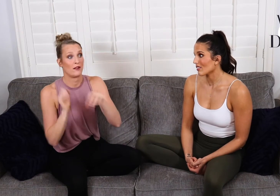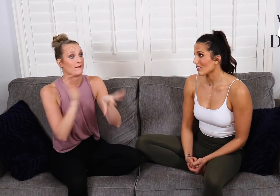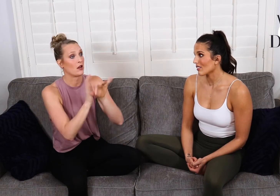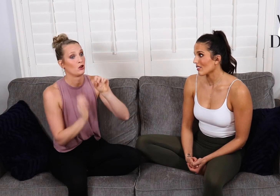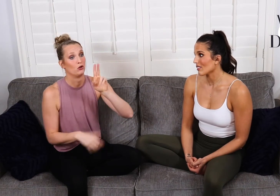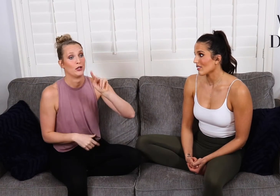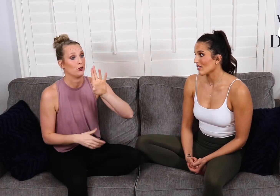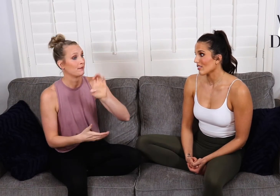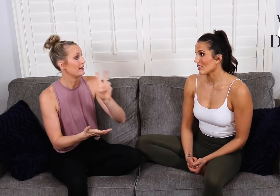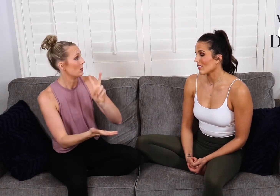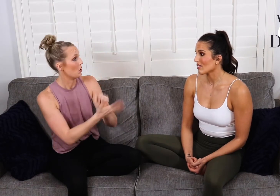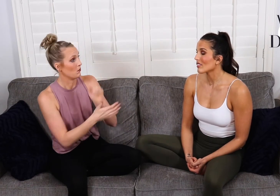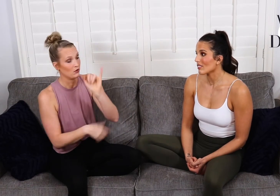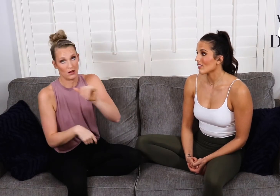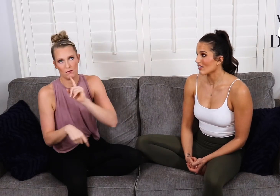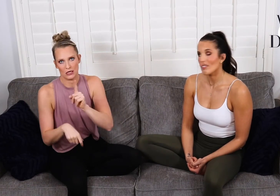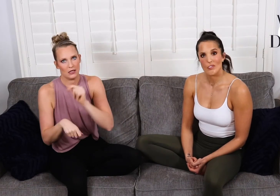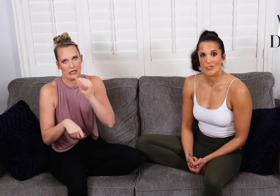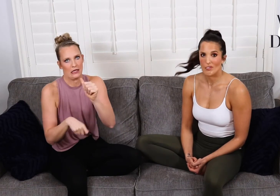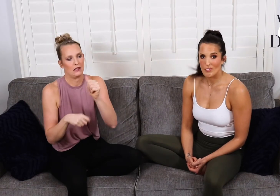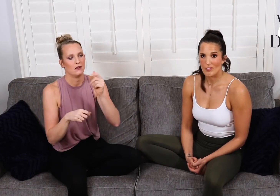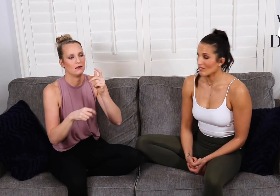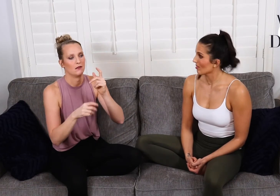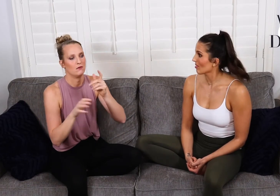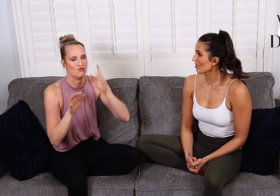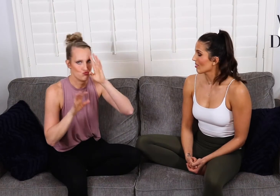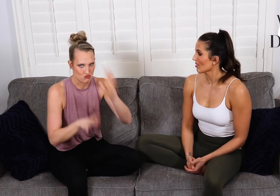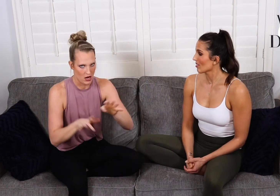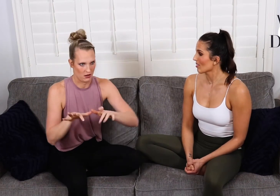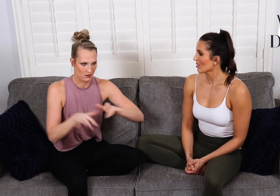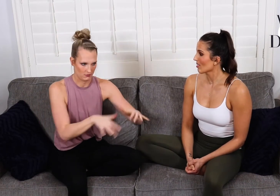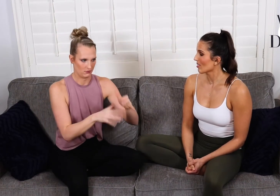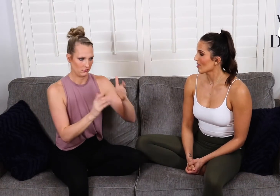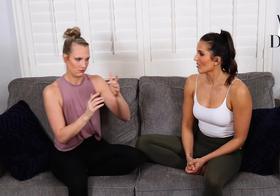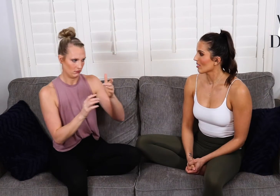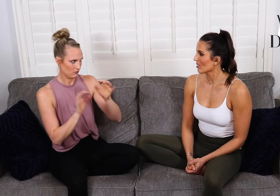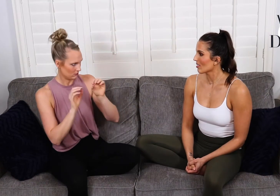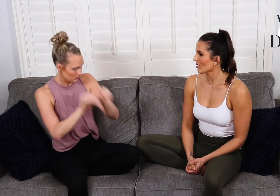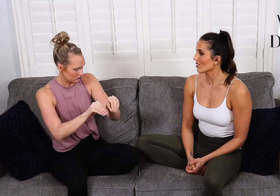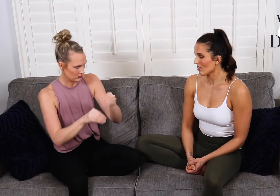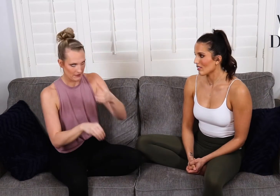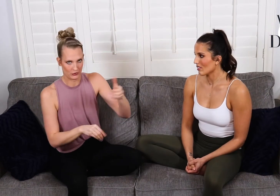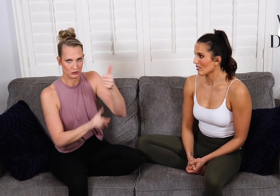yourself just find a YouTube video that didn't create their own captioning and they use the